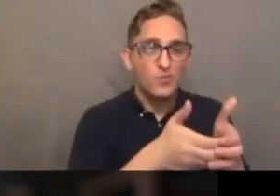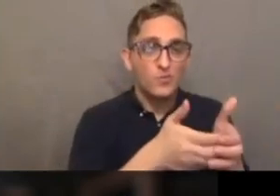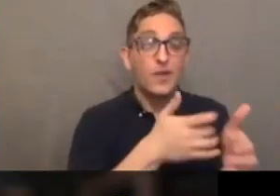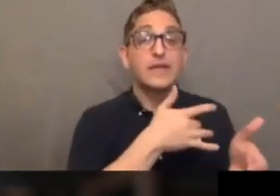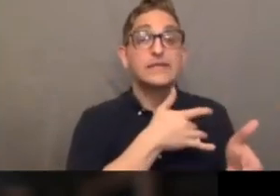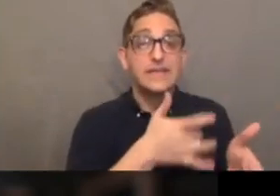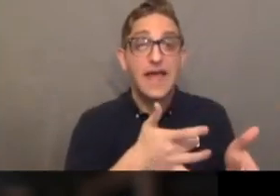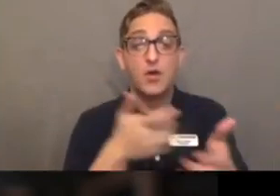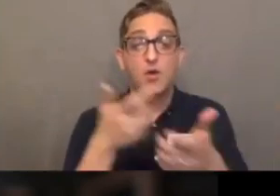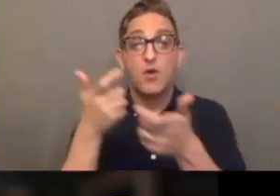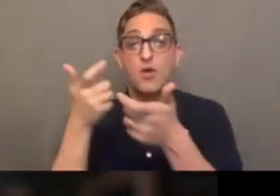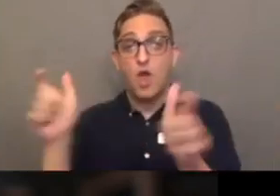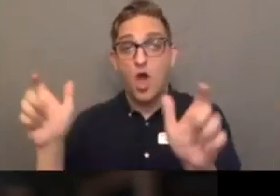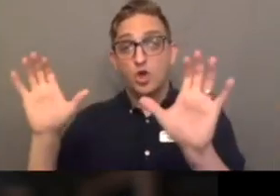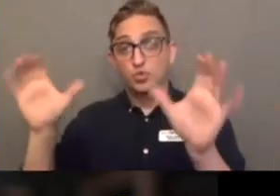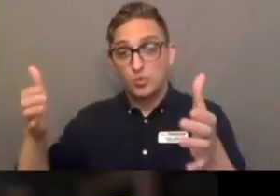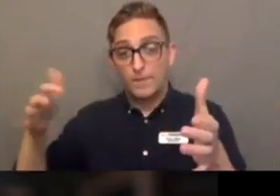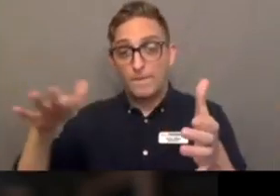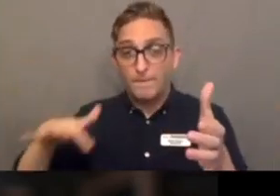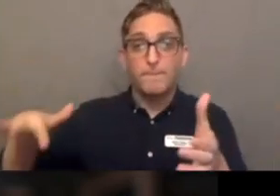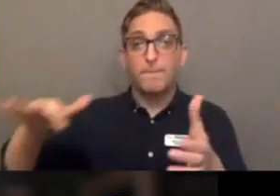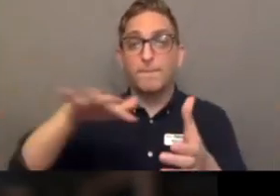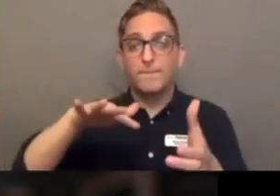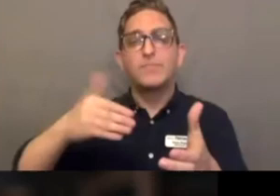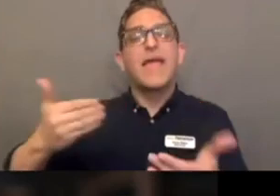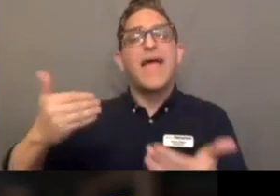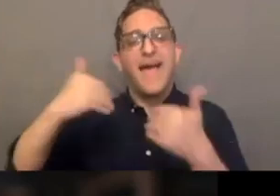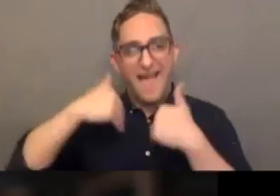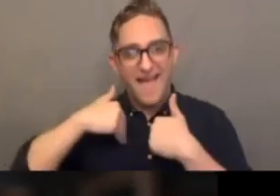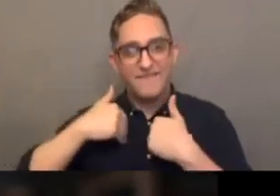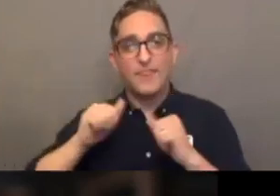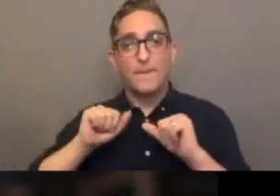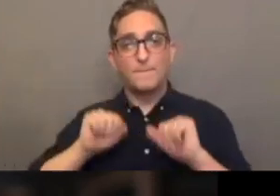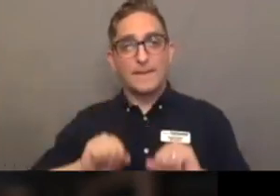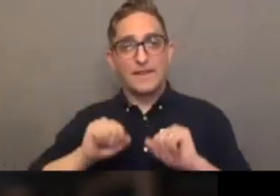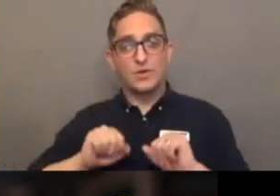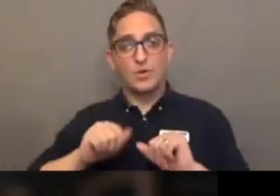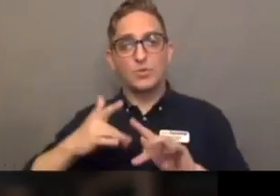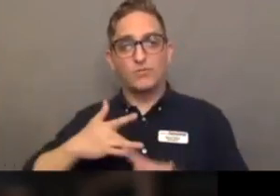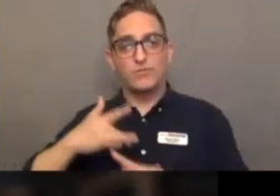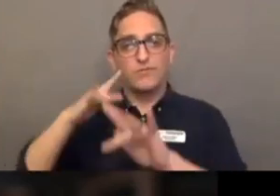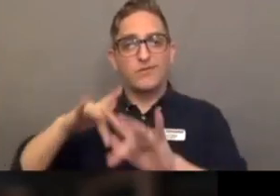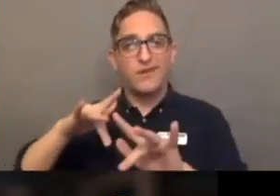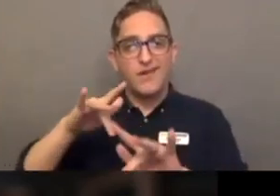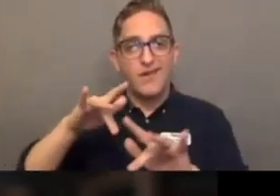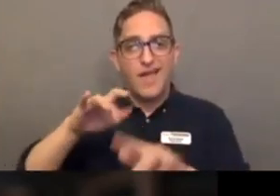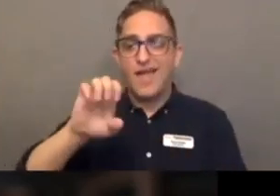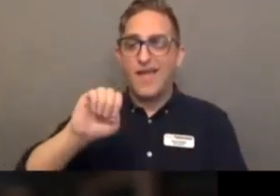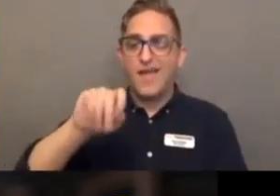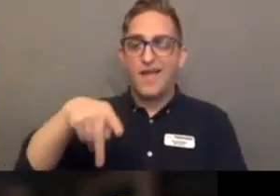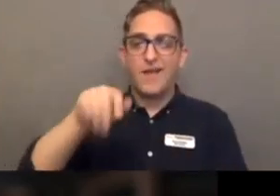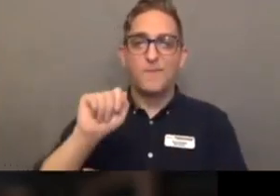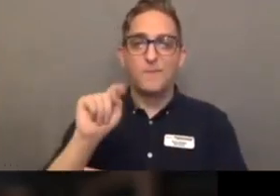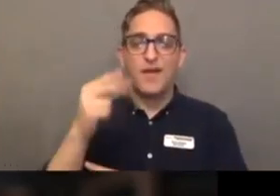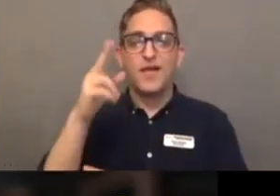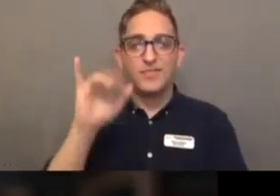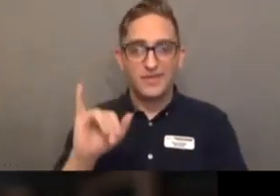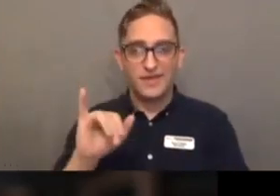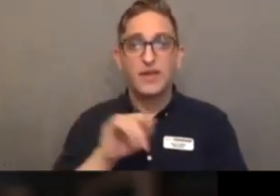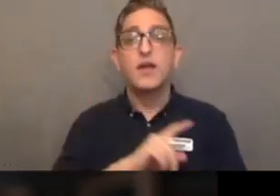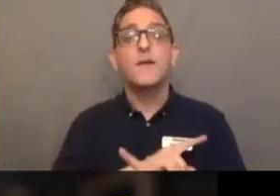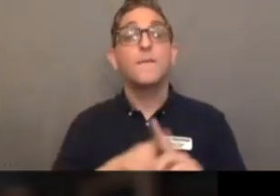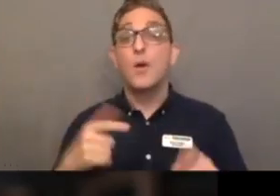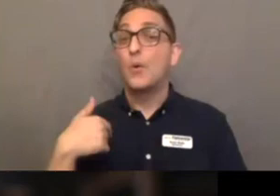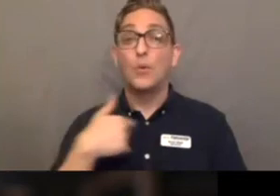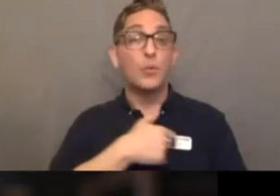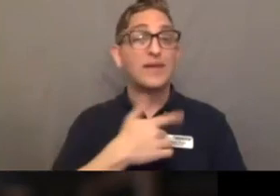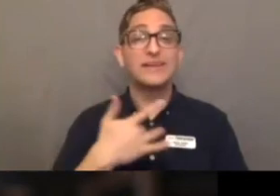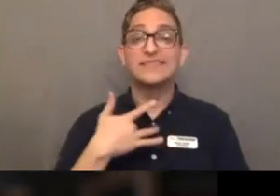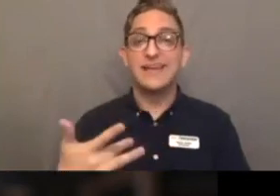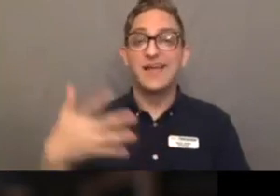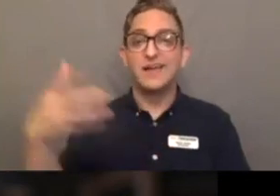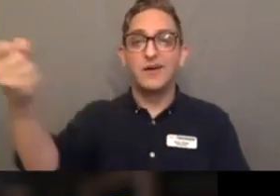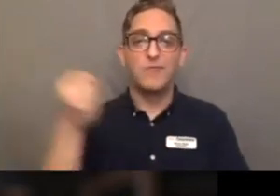means that else has some sort of empathy. The problem is that we isolate those people